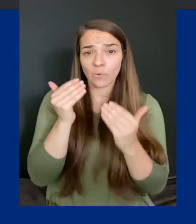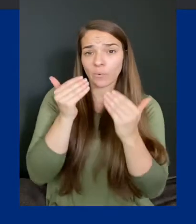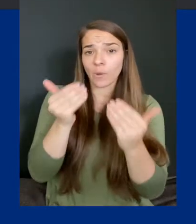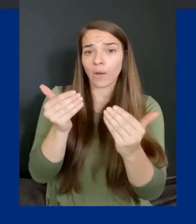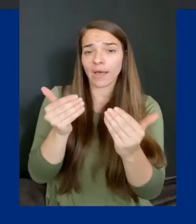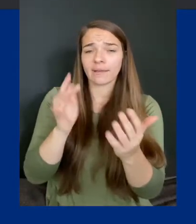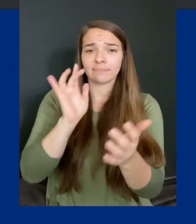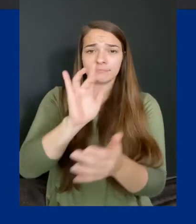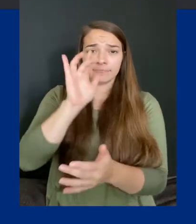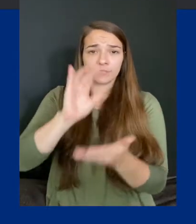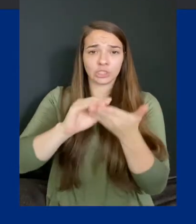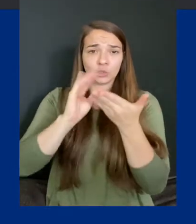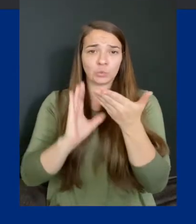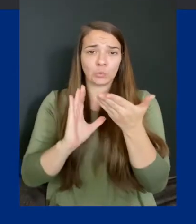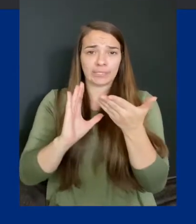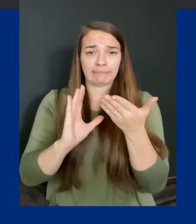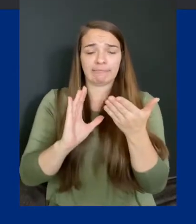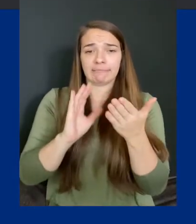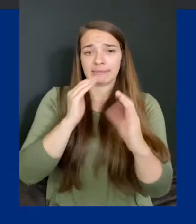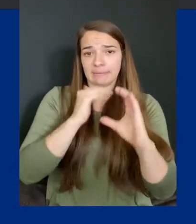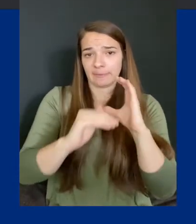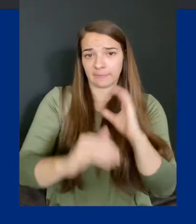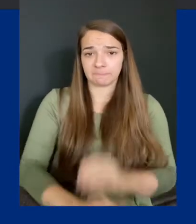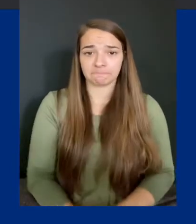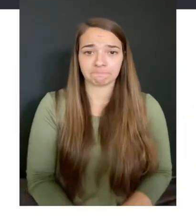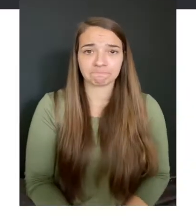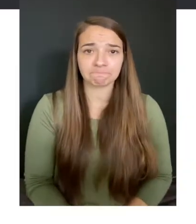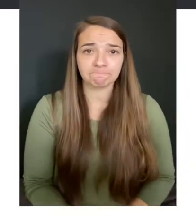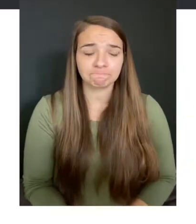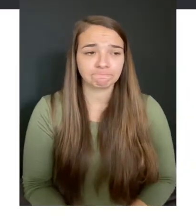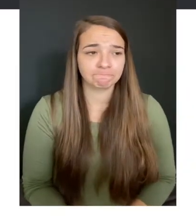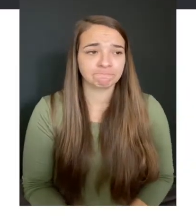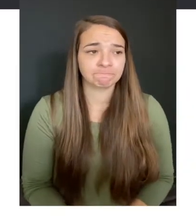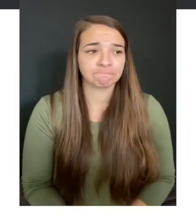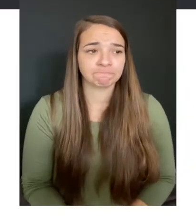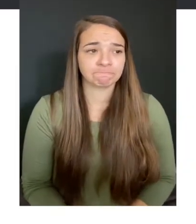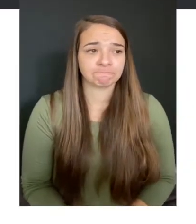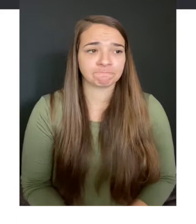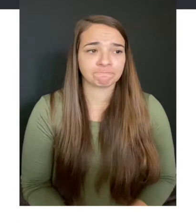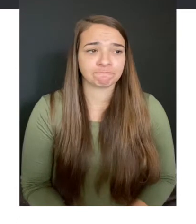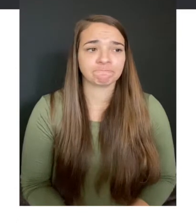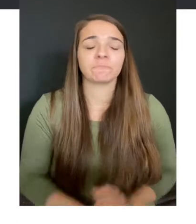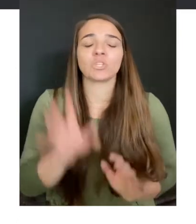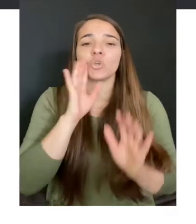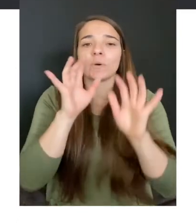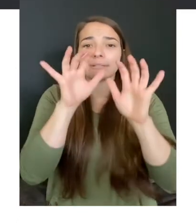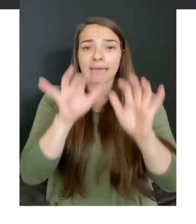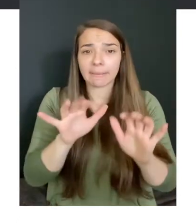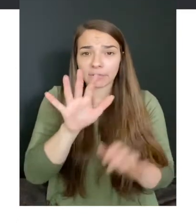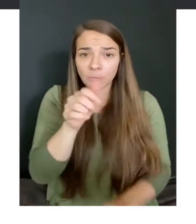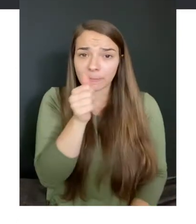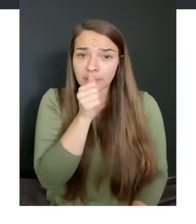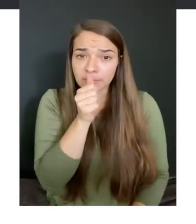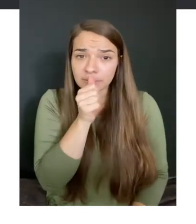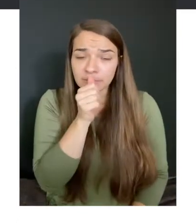on the student email, and then you'll type in your password, mine is already pulled up